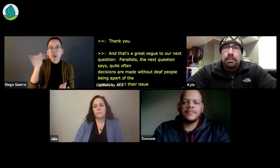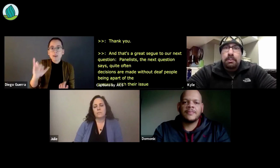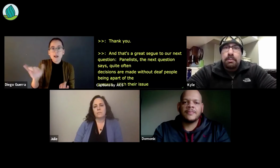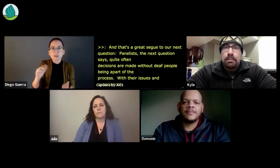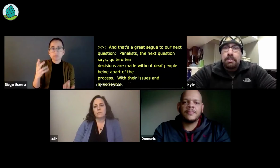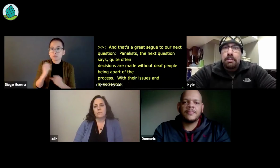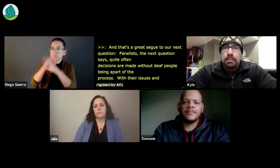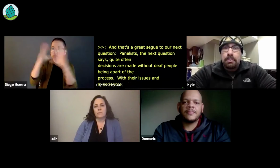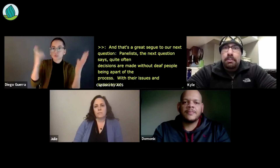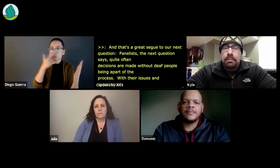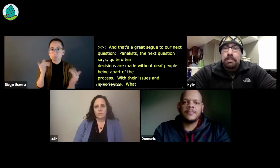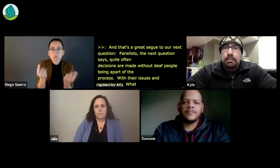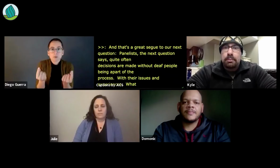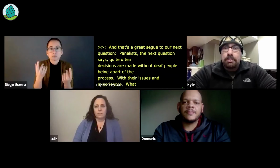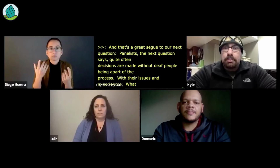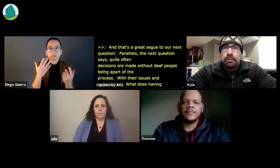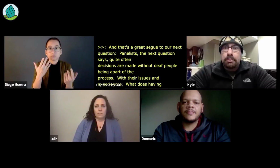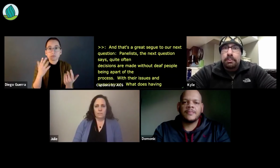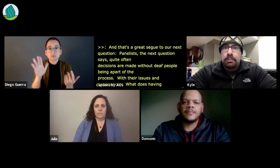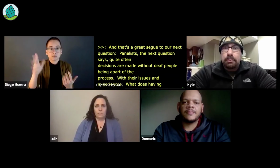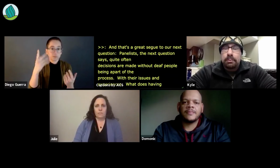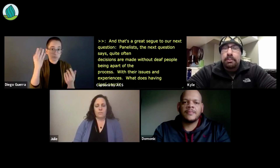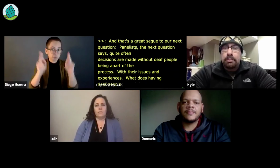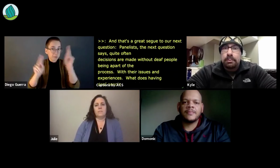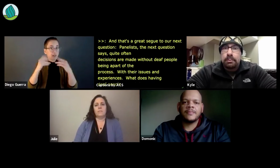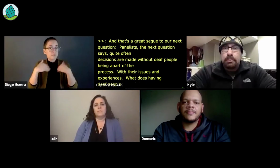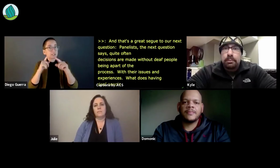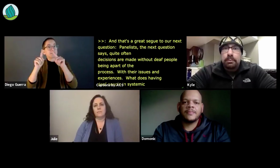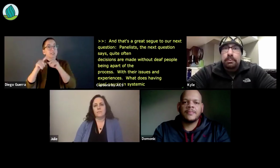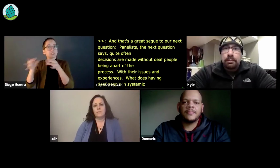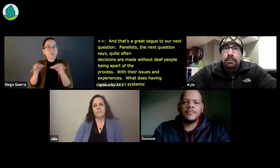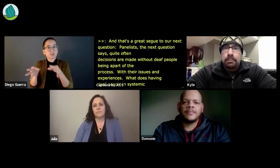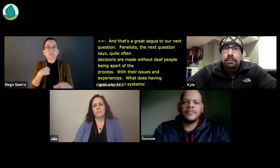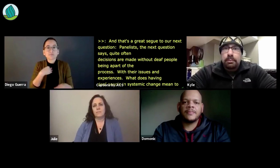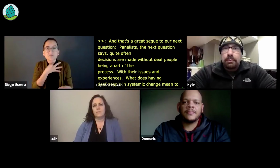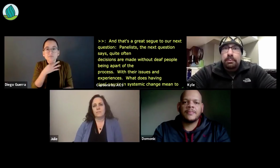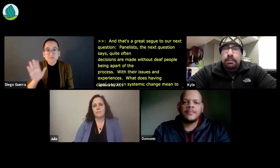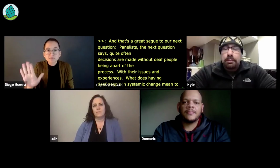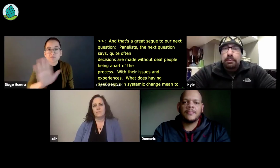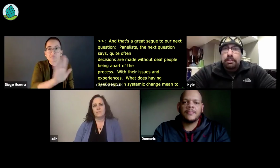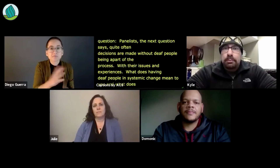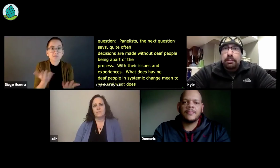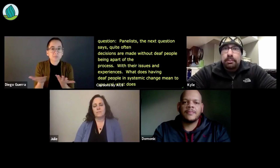How does it manifest? People have different definitions of this. I'm curious what yours are.